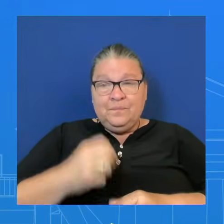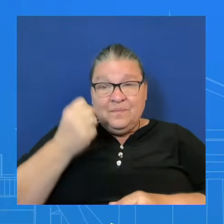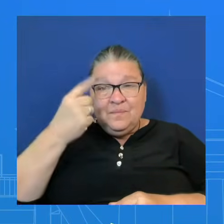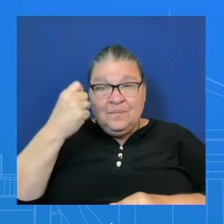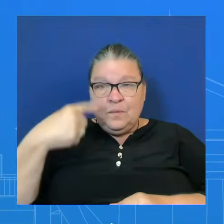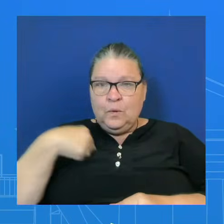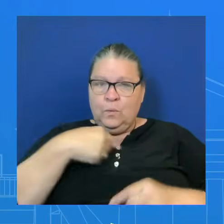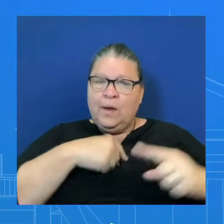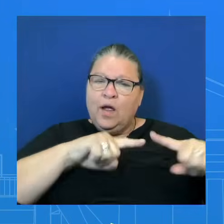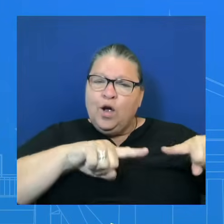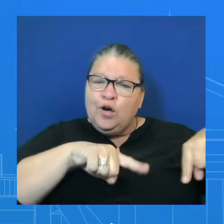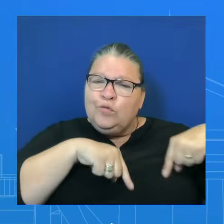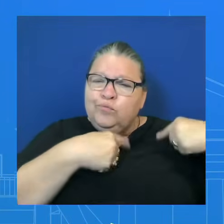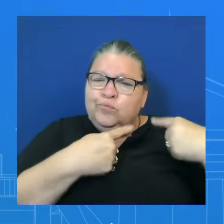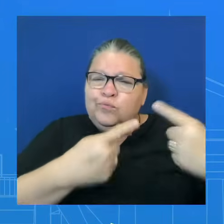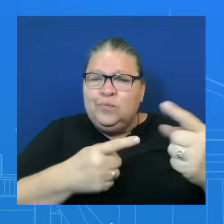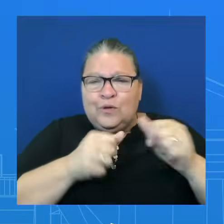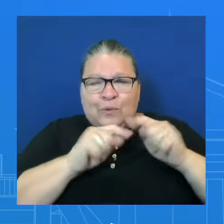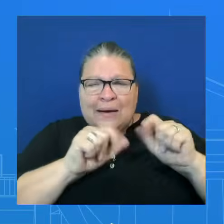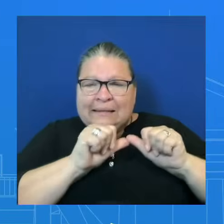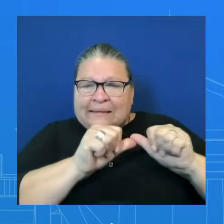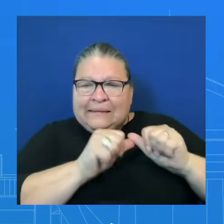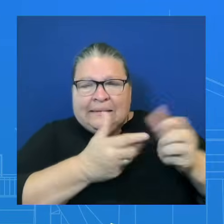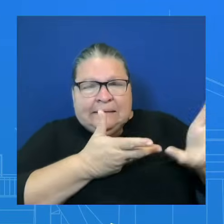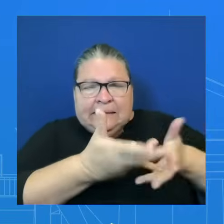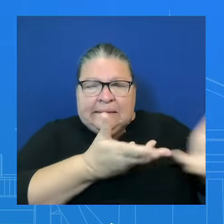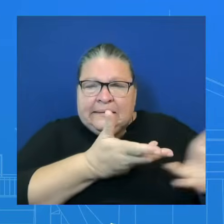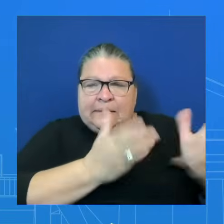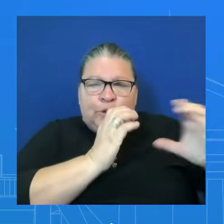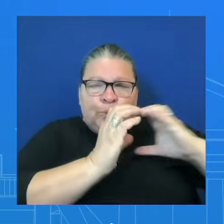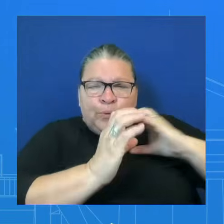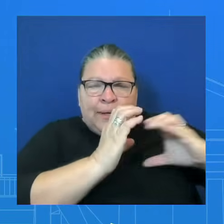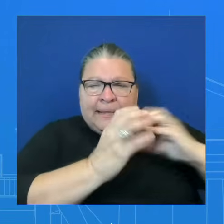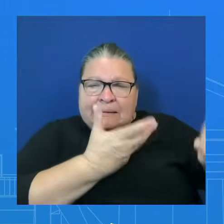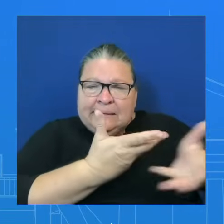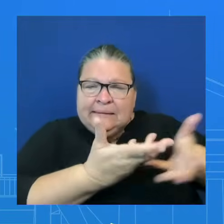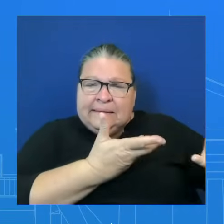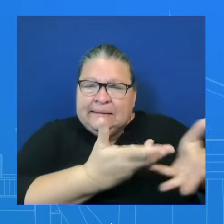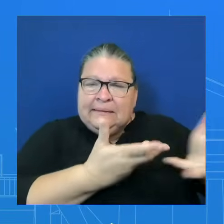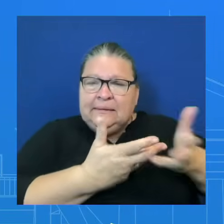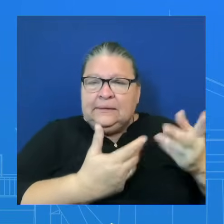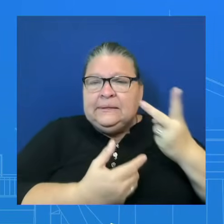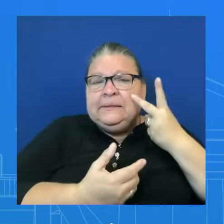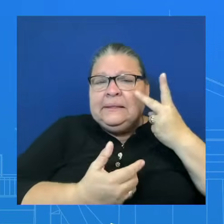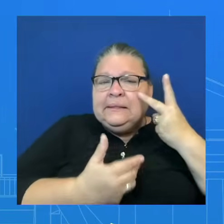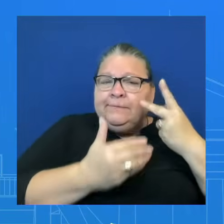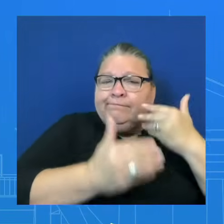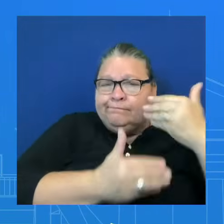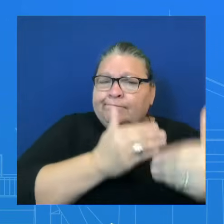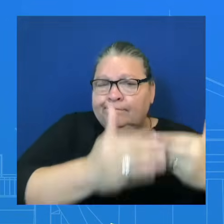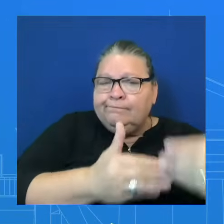And we'll see where this goes after that. The Press: There's been some criticism, though, of the administration for sending officials on that anniversary.